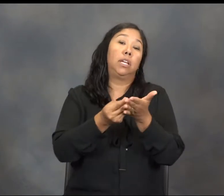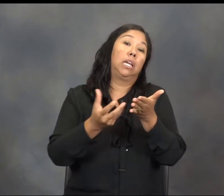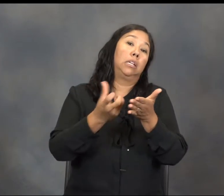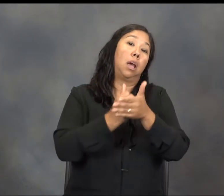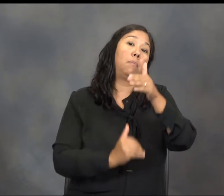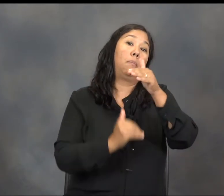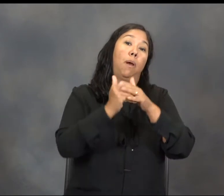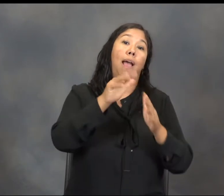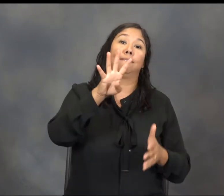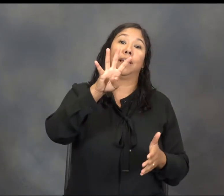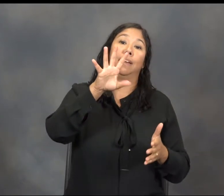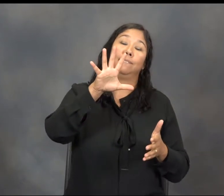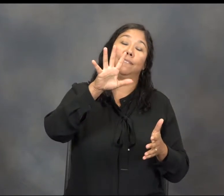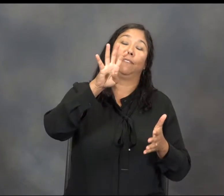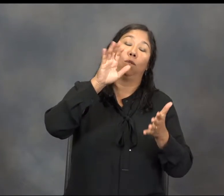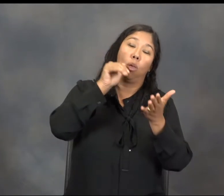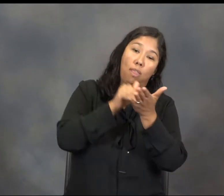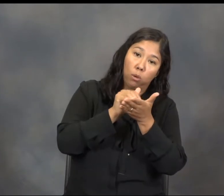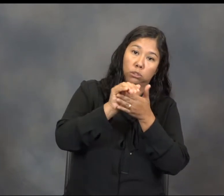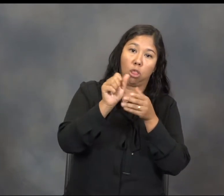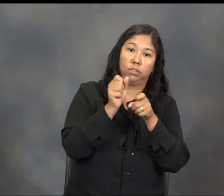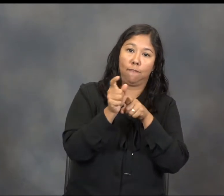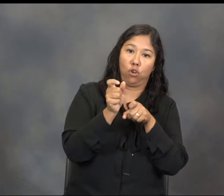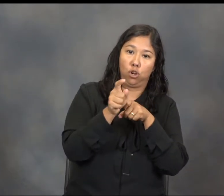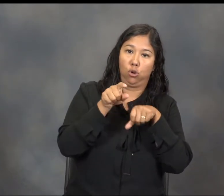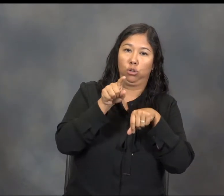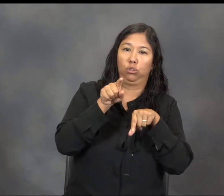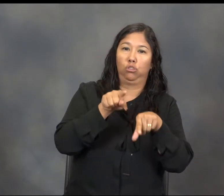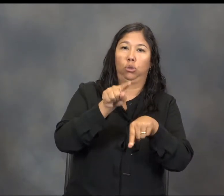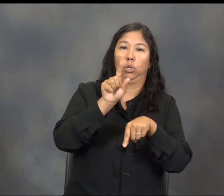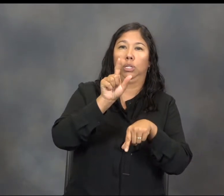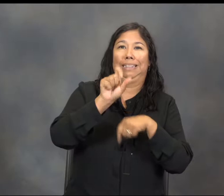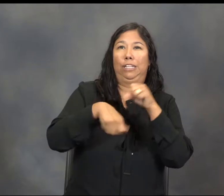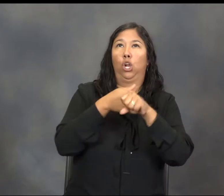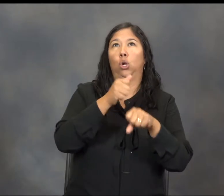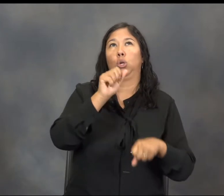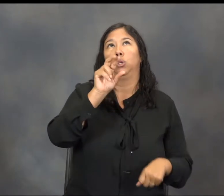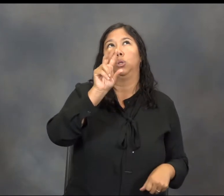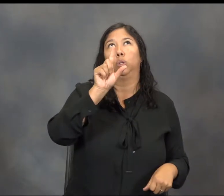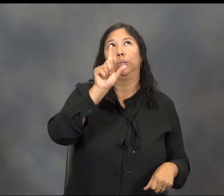during this 2018 tax season which is the season